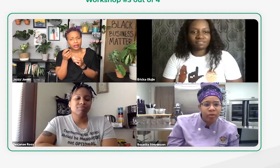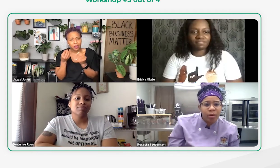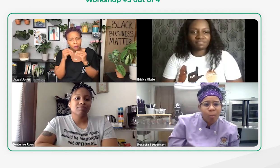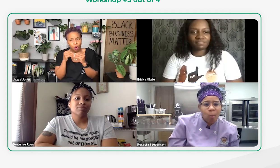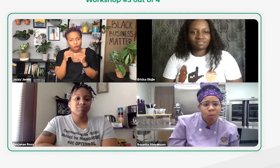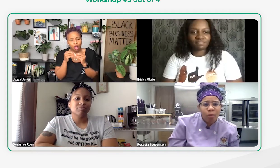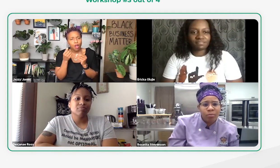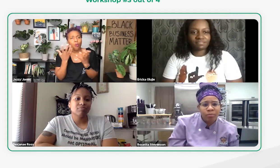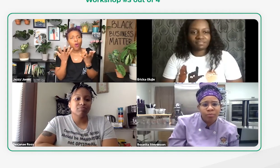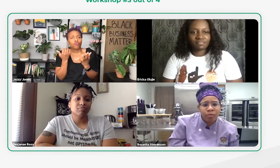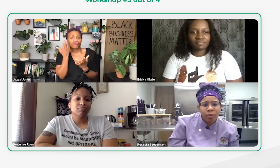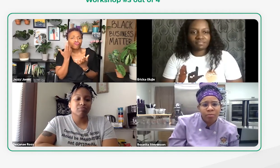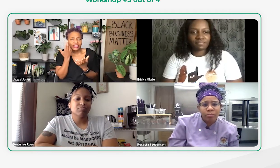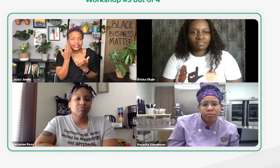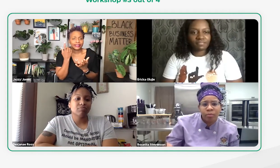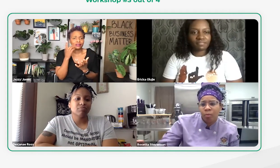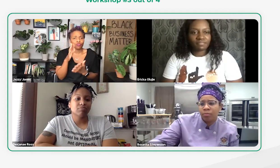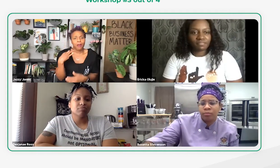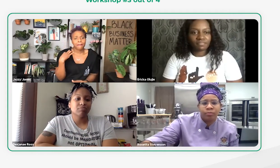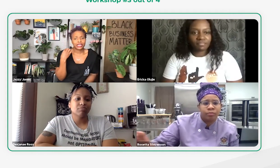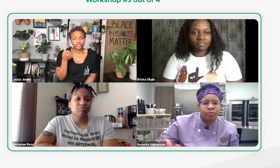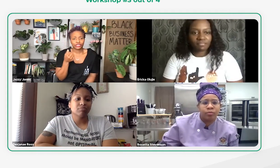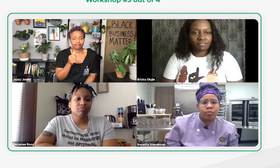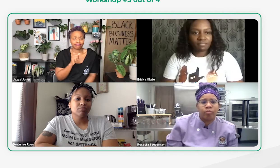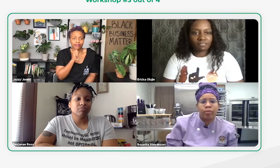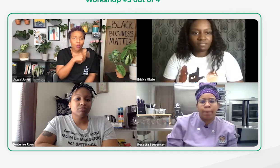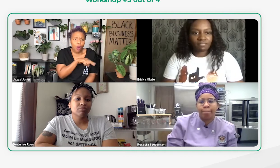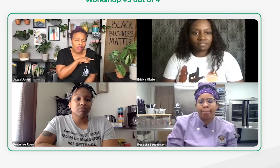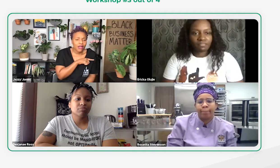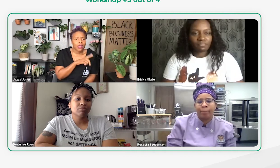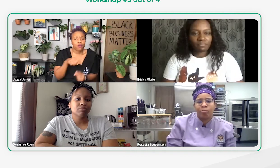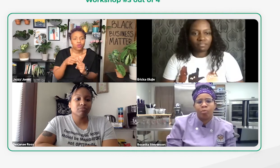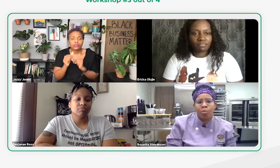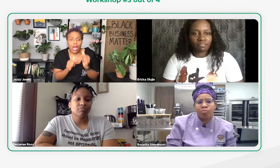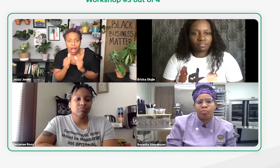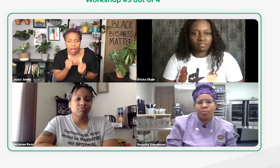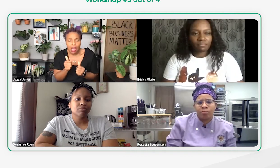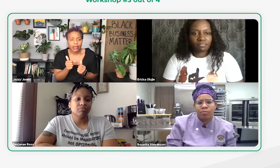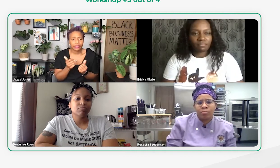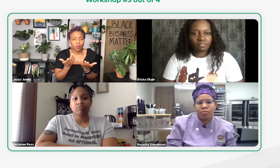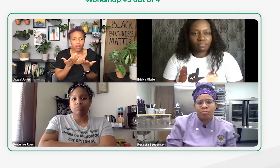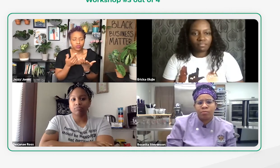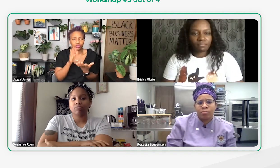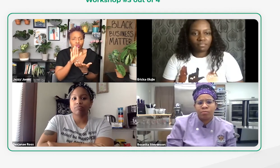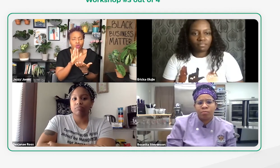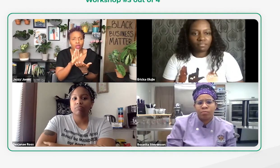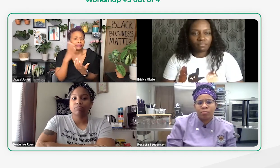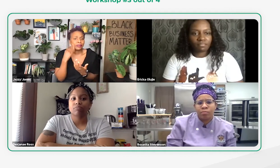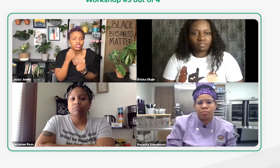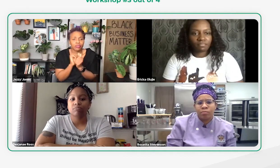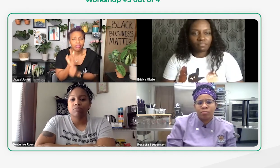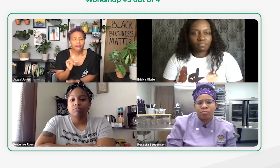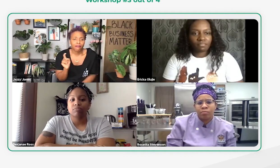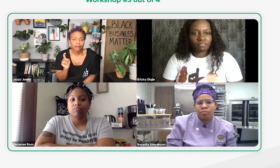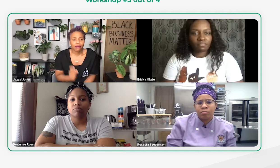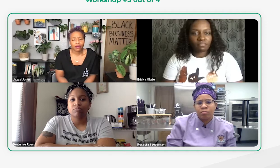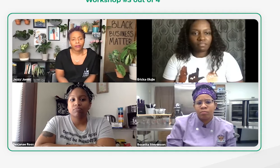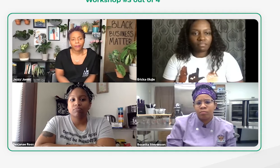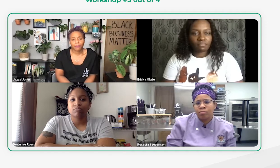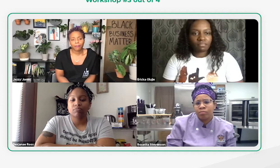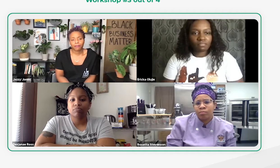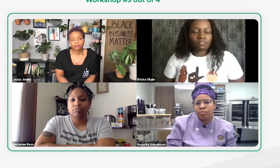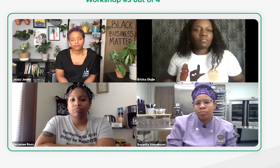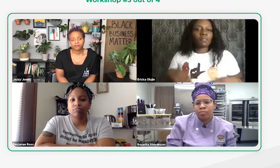Yes, you explained a little bit about why you got denied. What was your experience with that?